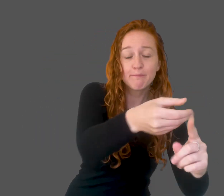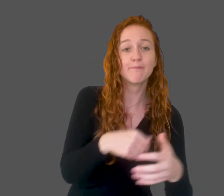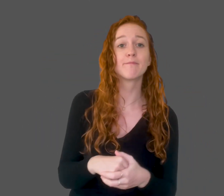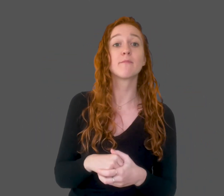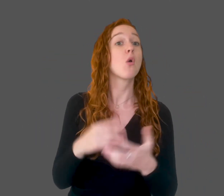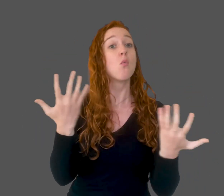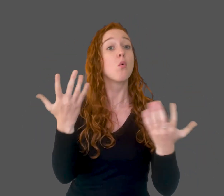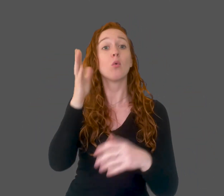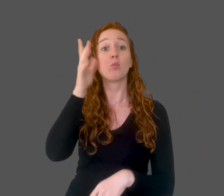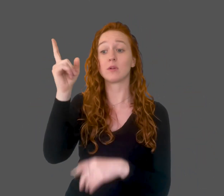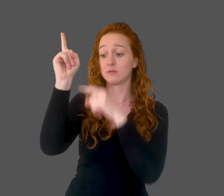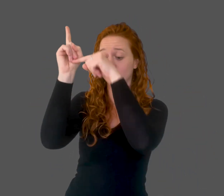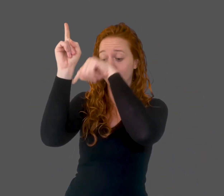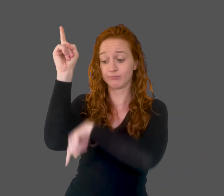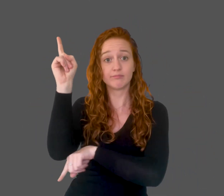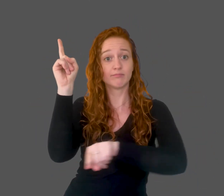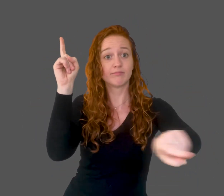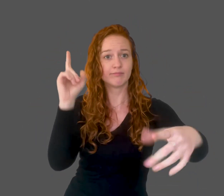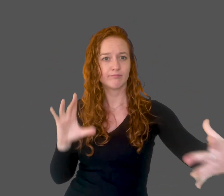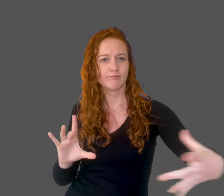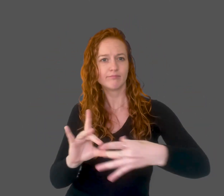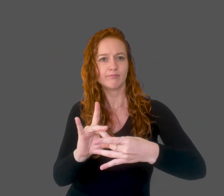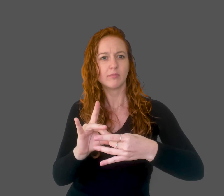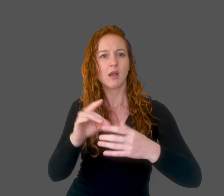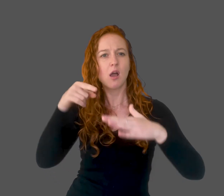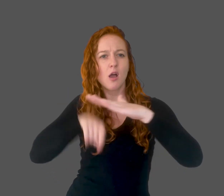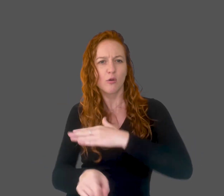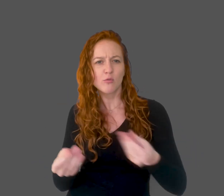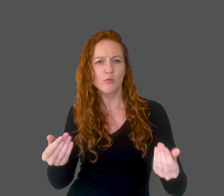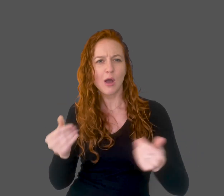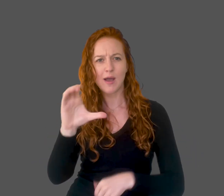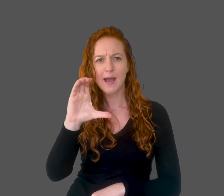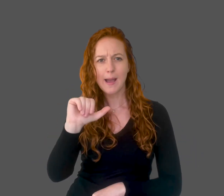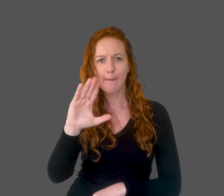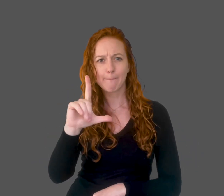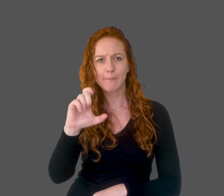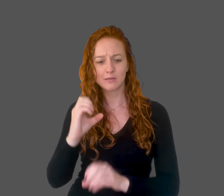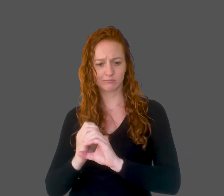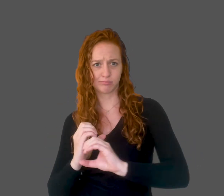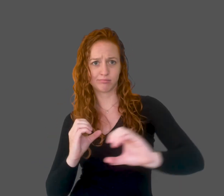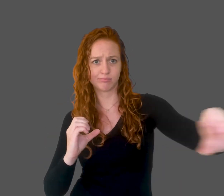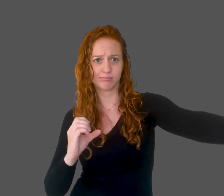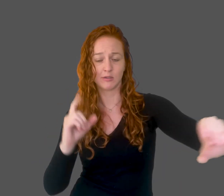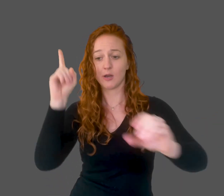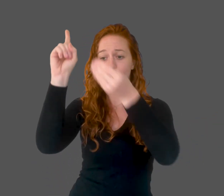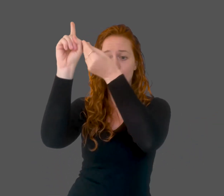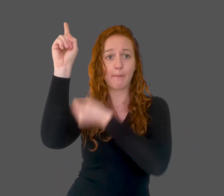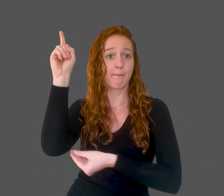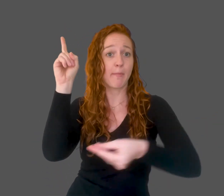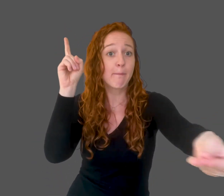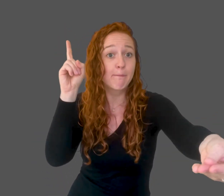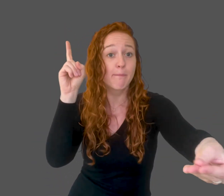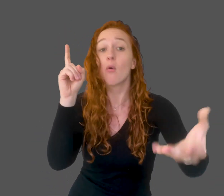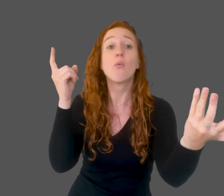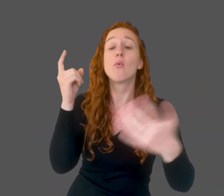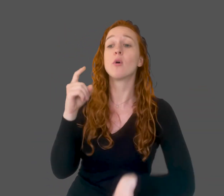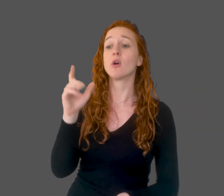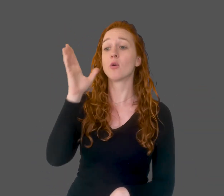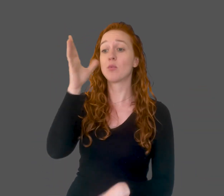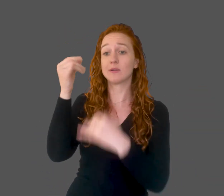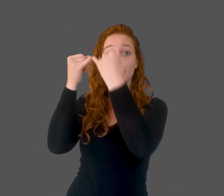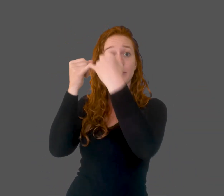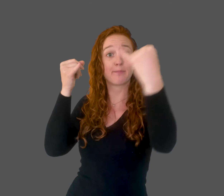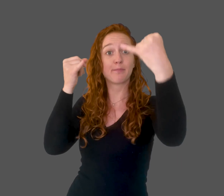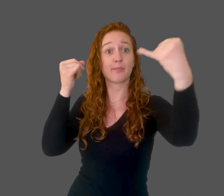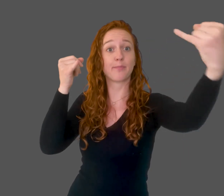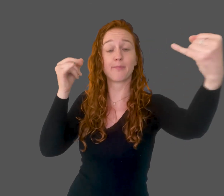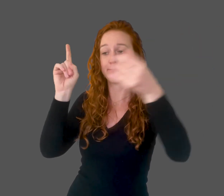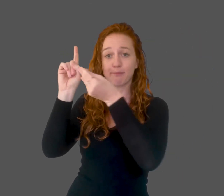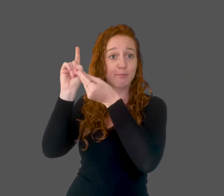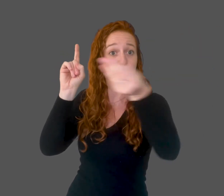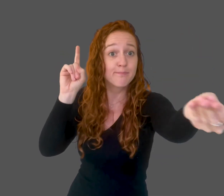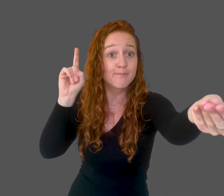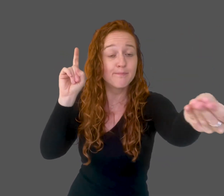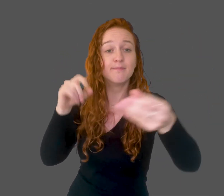or through above or below ground cables.